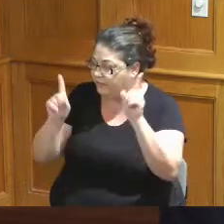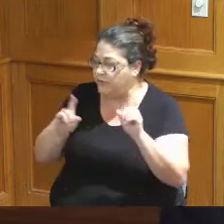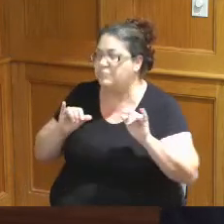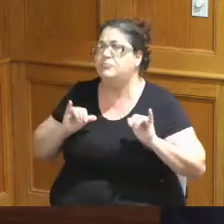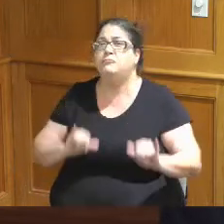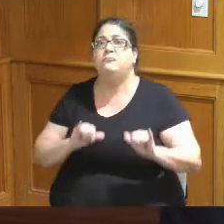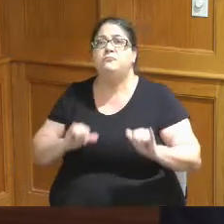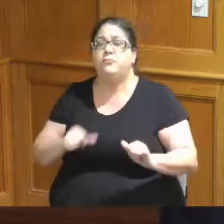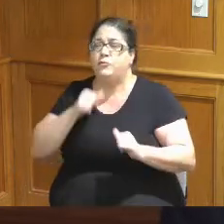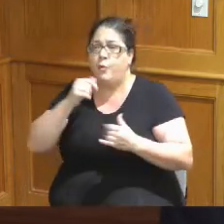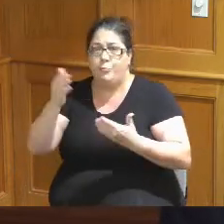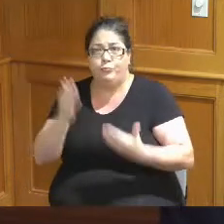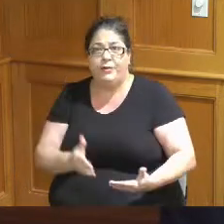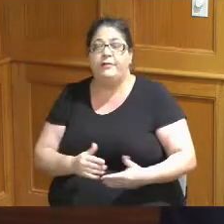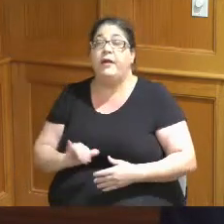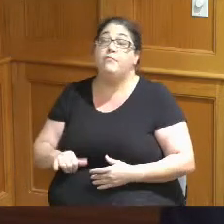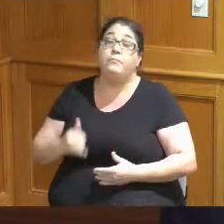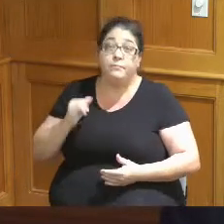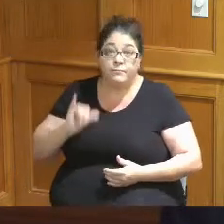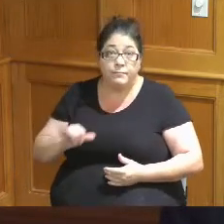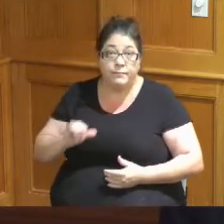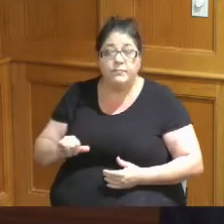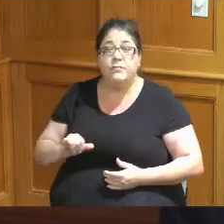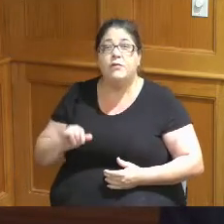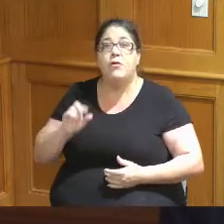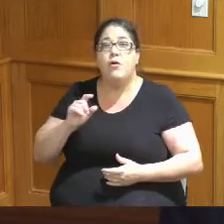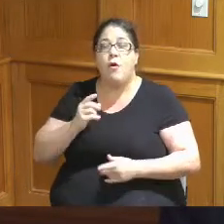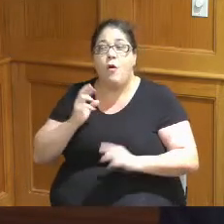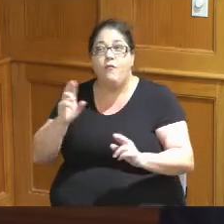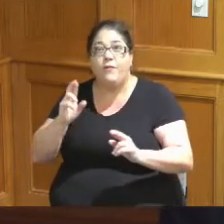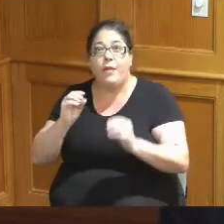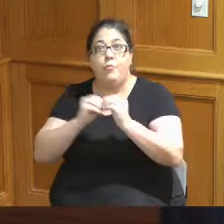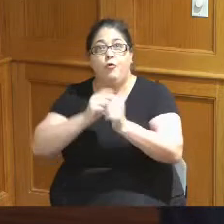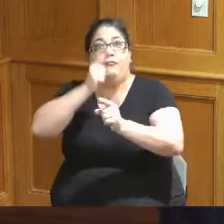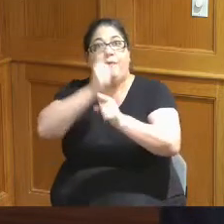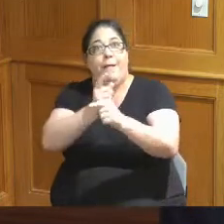that brought forward hopefully we'll write more often than we're wrong but to both of your your